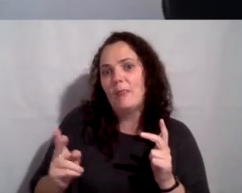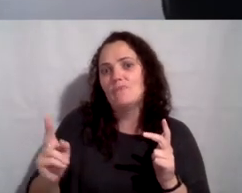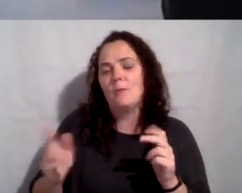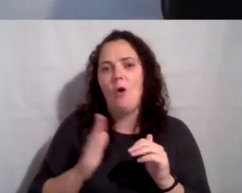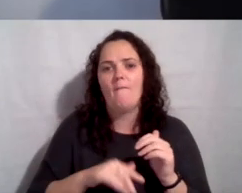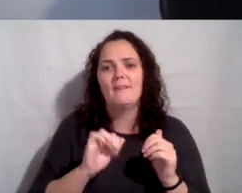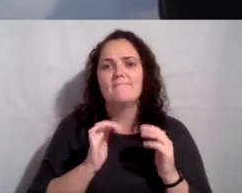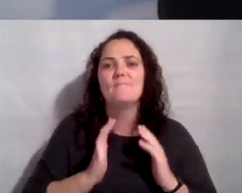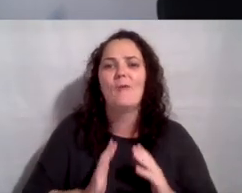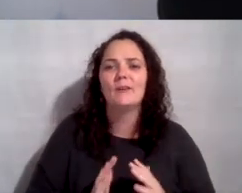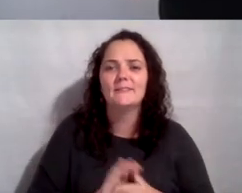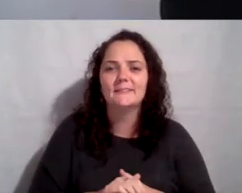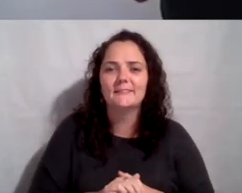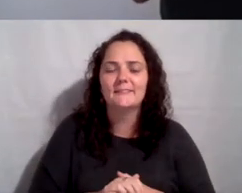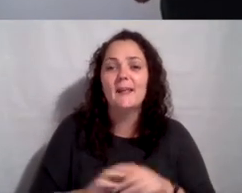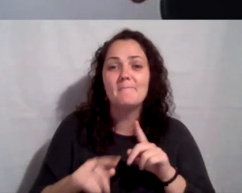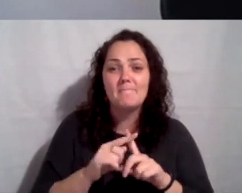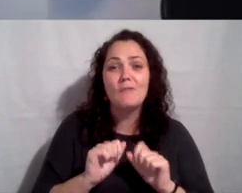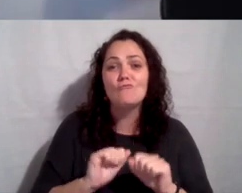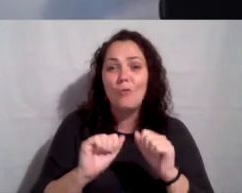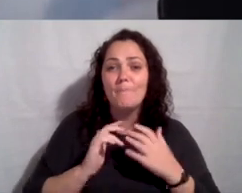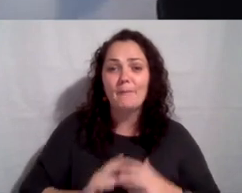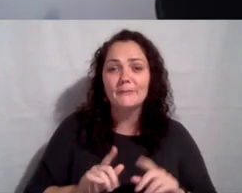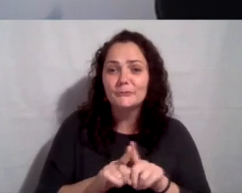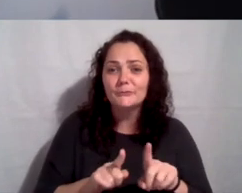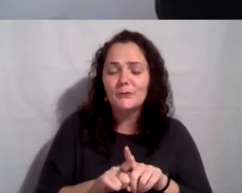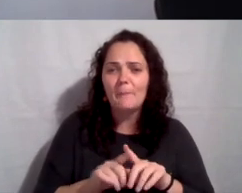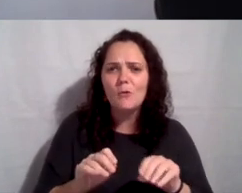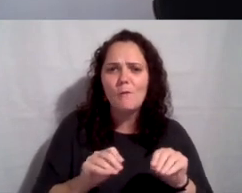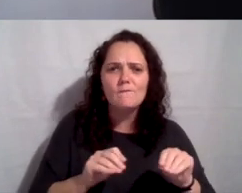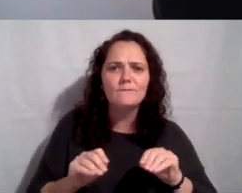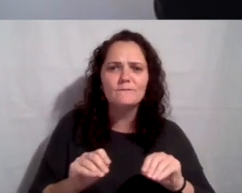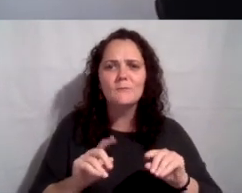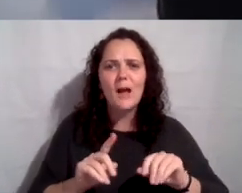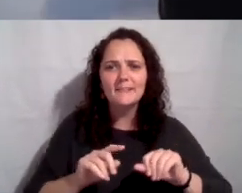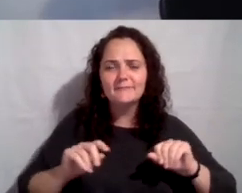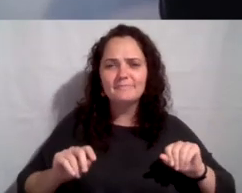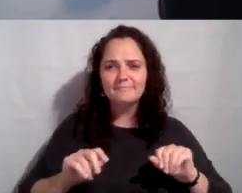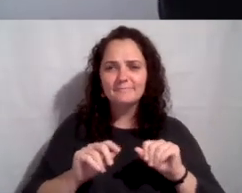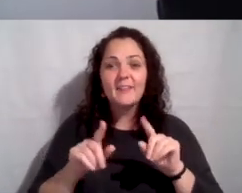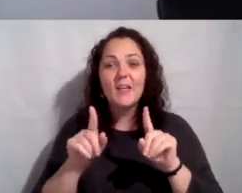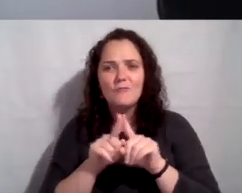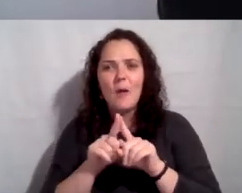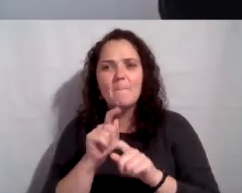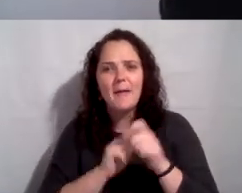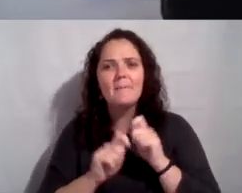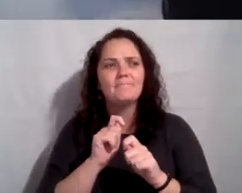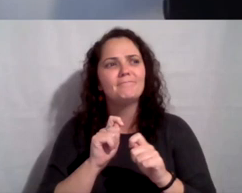of the model's body, but also the rhythm of the movements of your own body. And in that sense it's also going to be a life drawing, it's going to be a